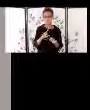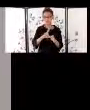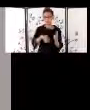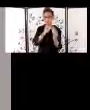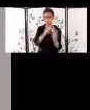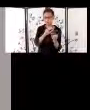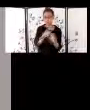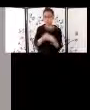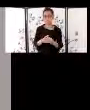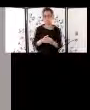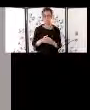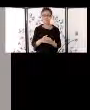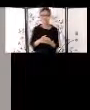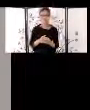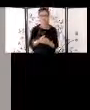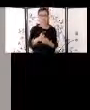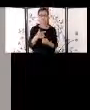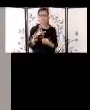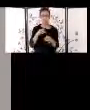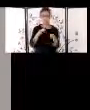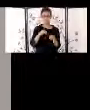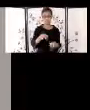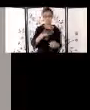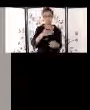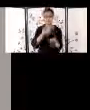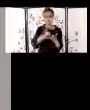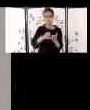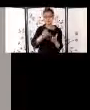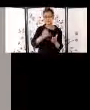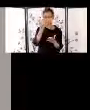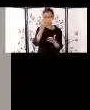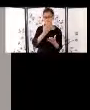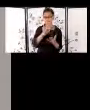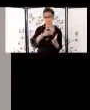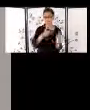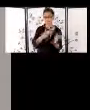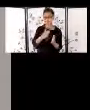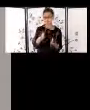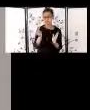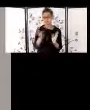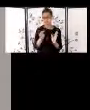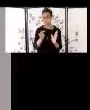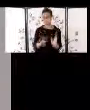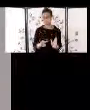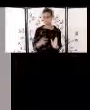my artistic aesthetic as well as my planning, or are there other things that might be helpful